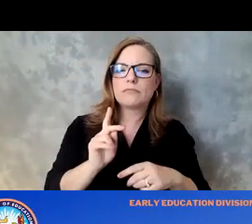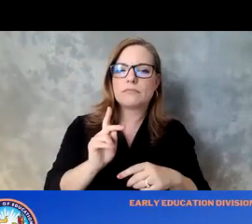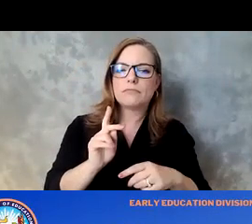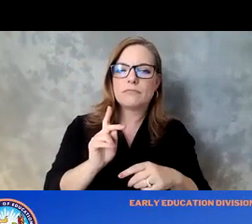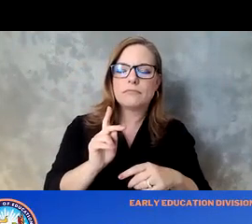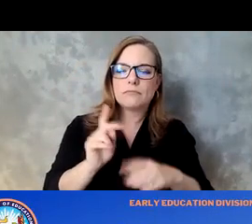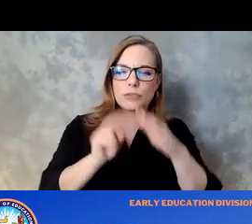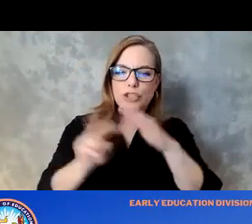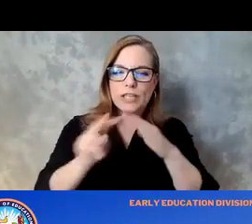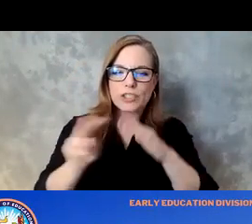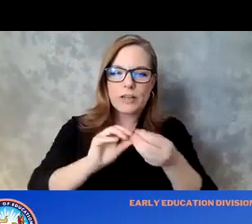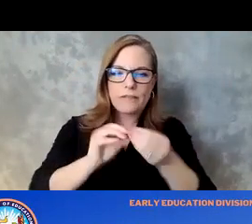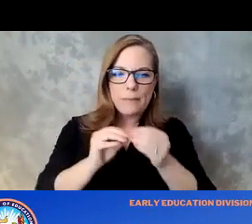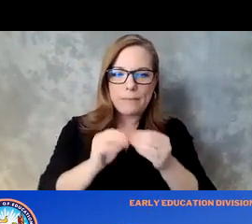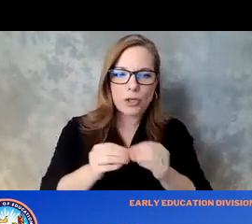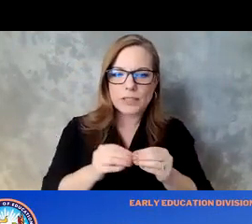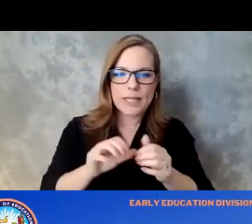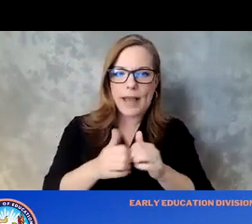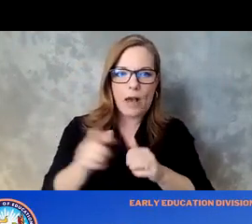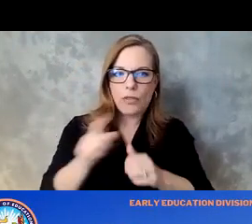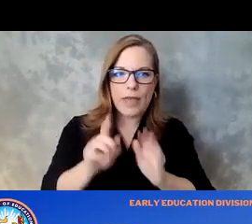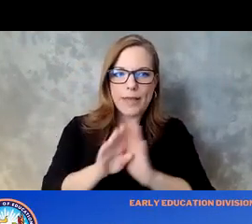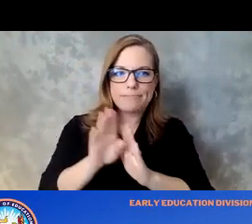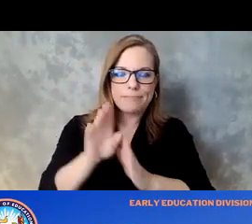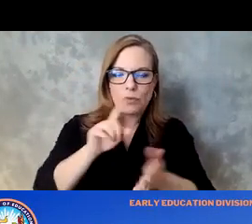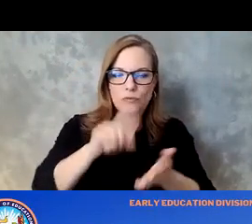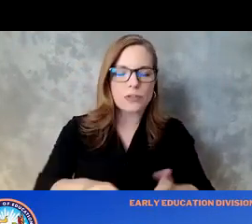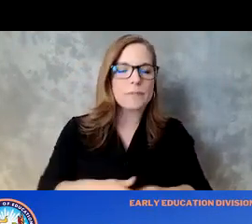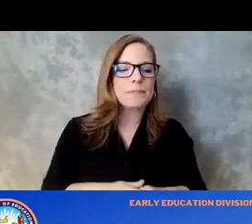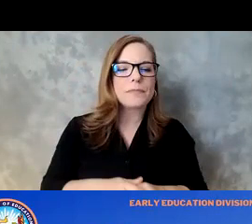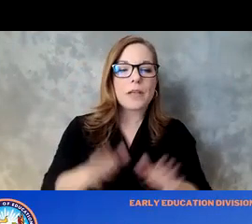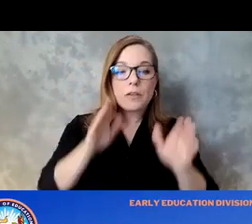have guidance on different focus areas. So Focus Area A there’s guidance around Vision